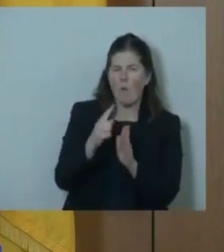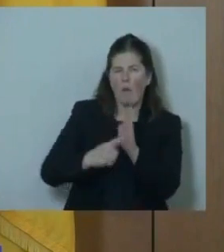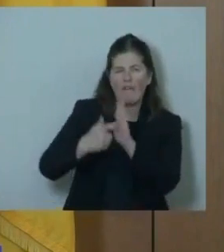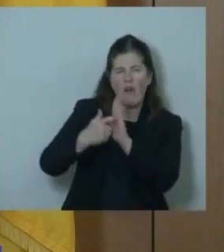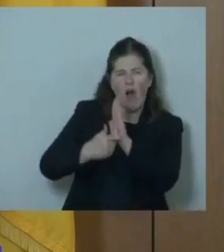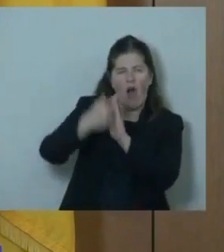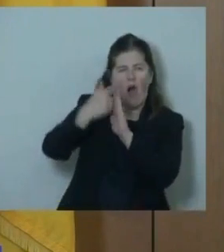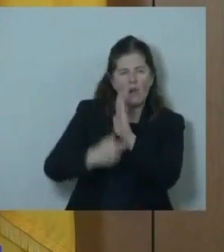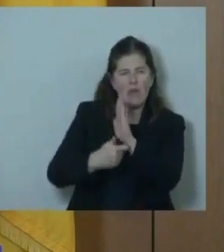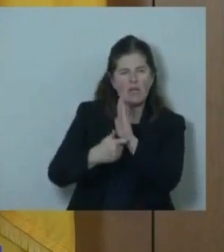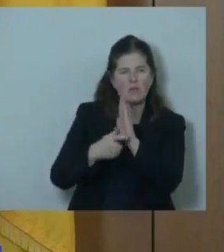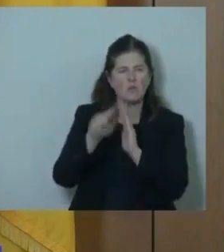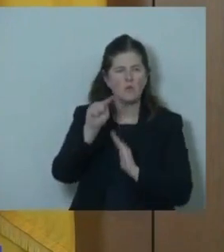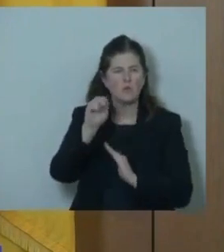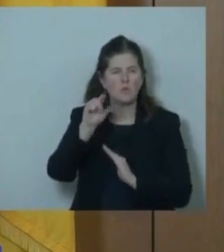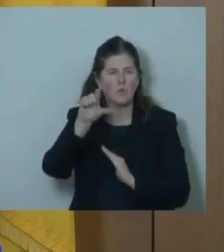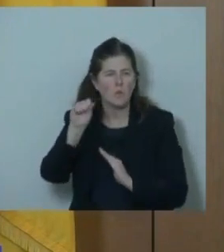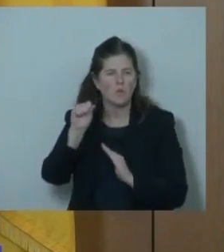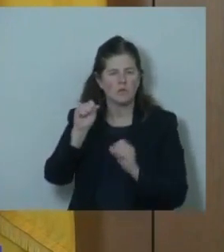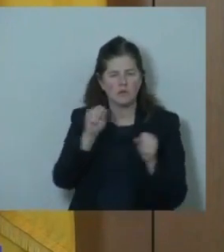I’M EXCITED ABOUT THAT.